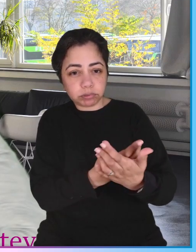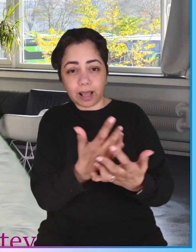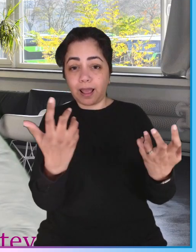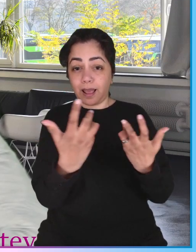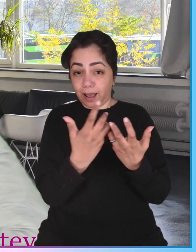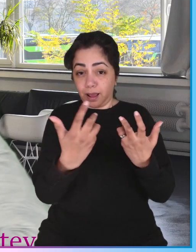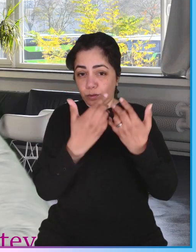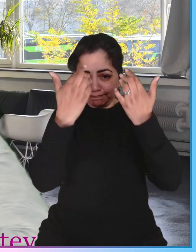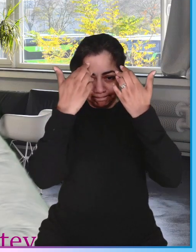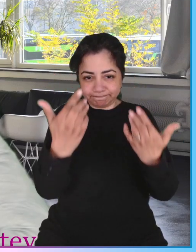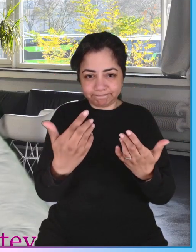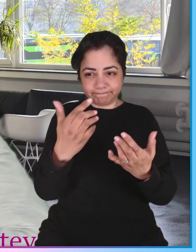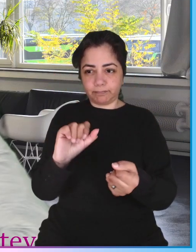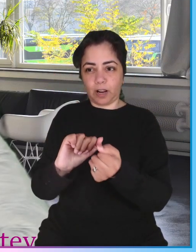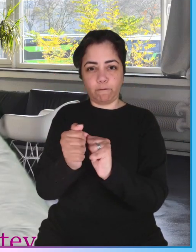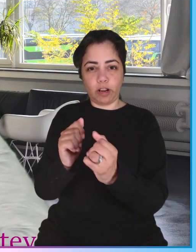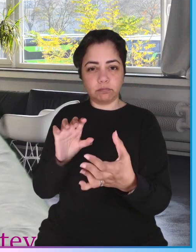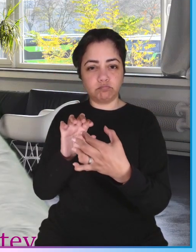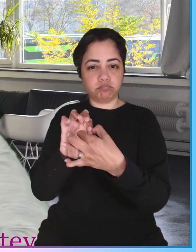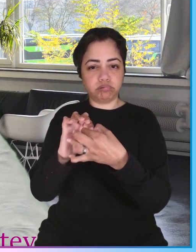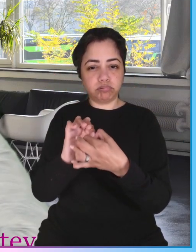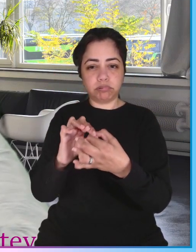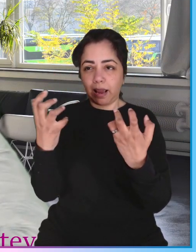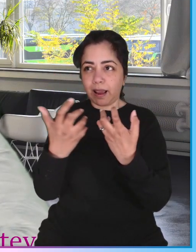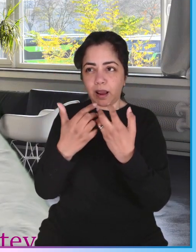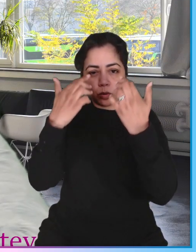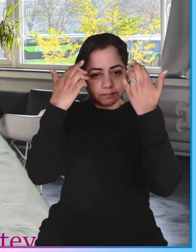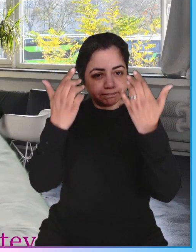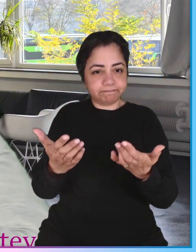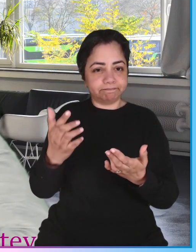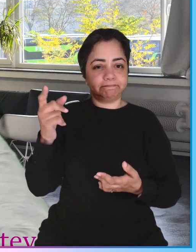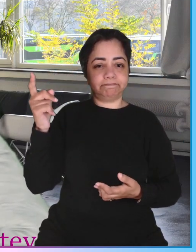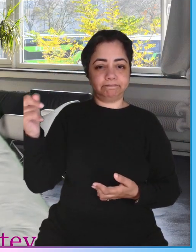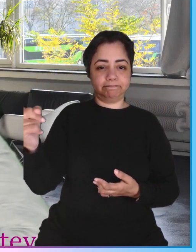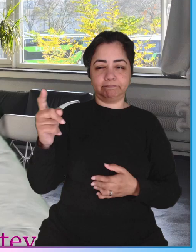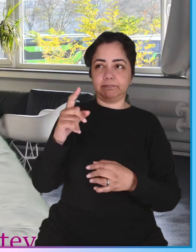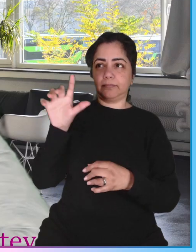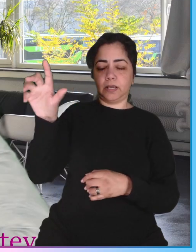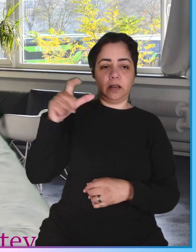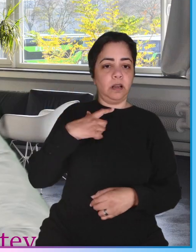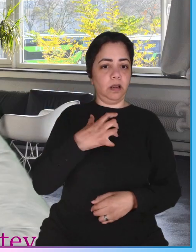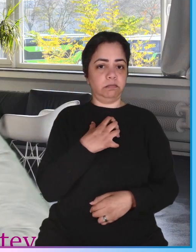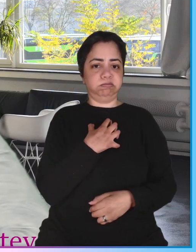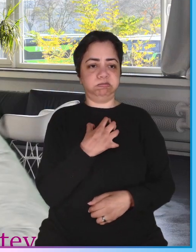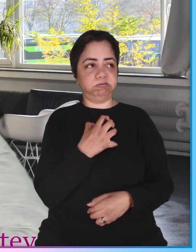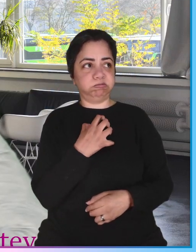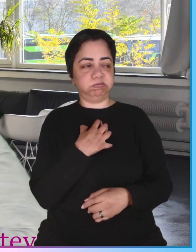or how to make friends, or was scared of being made fun of in so many ways, but...